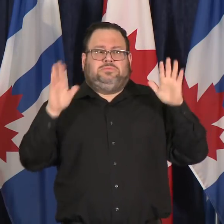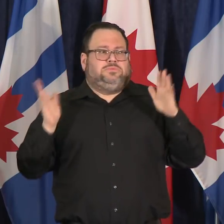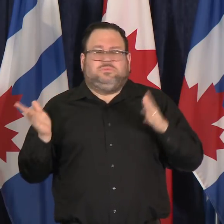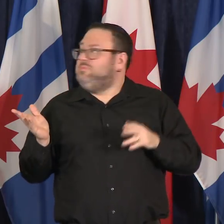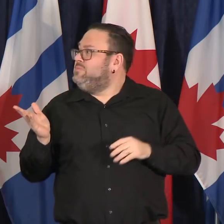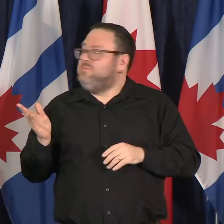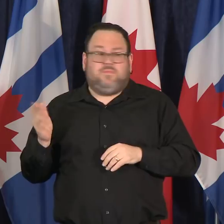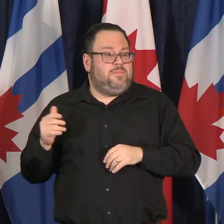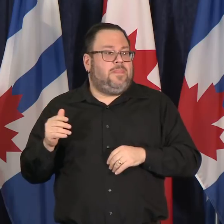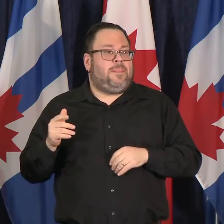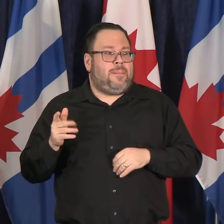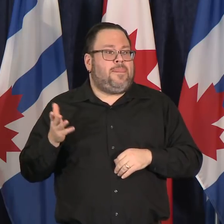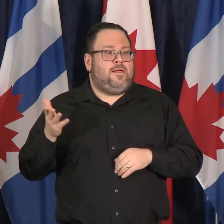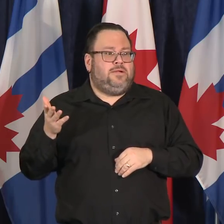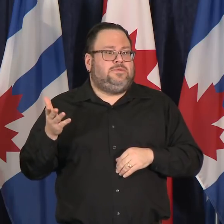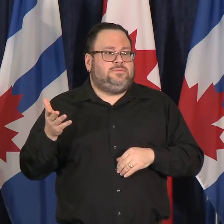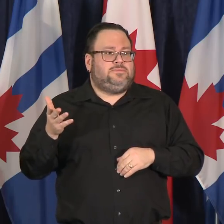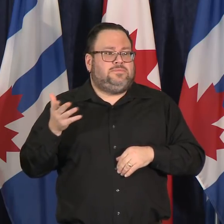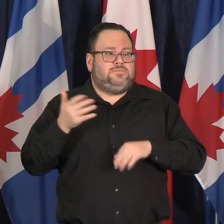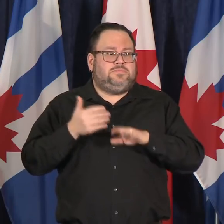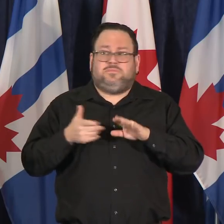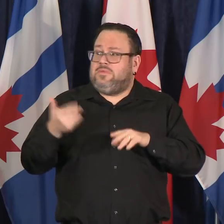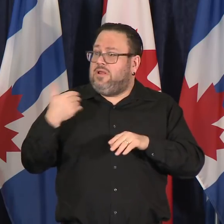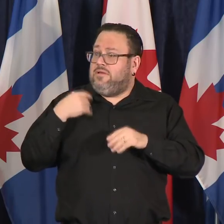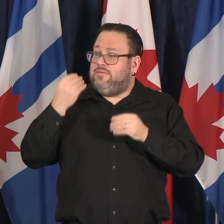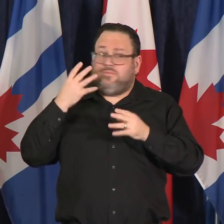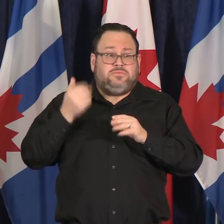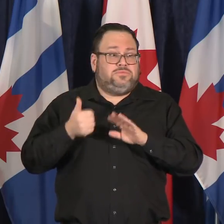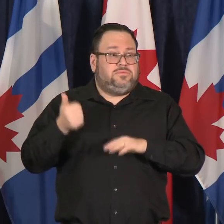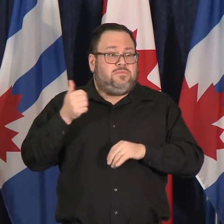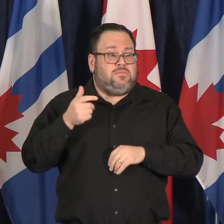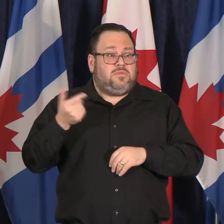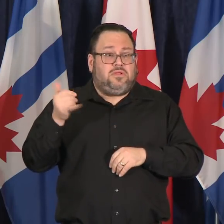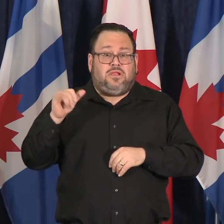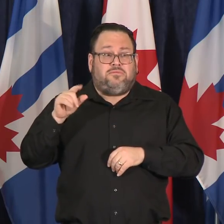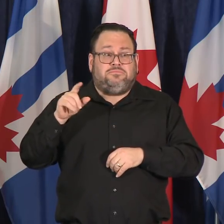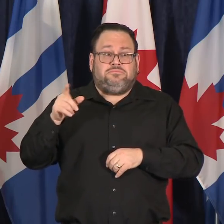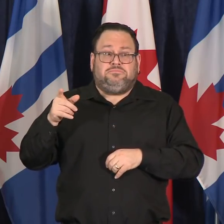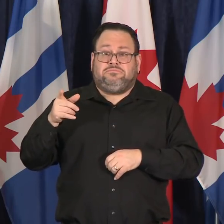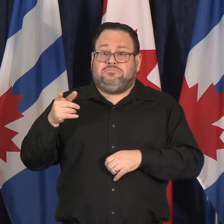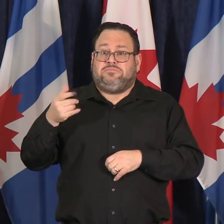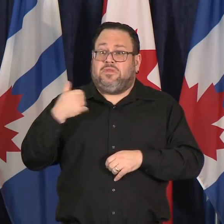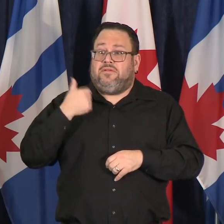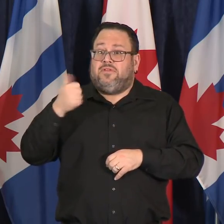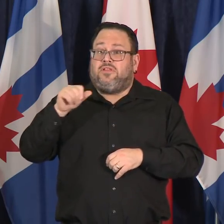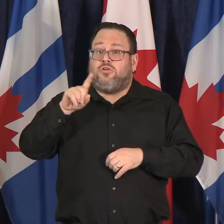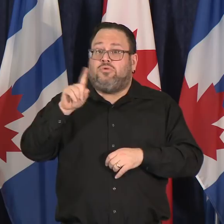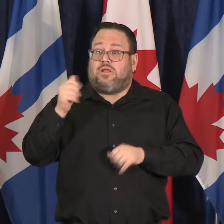perhaps we can take that question offline dr. Davila telehealth on Ontario